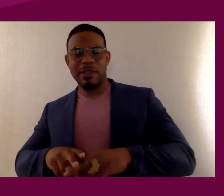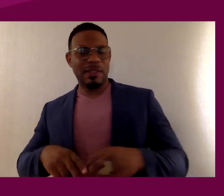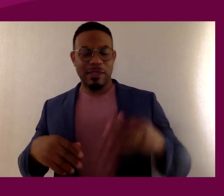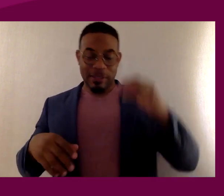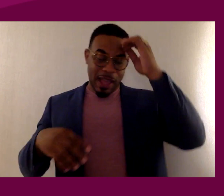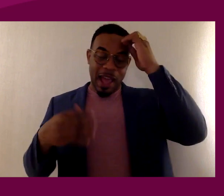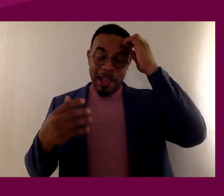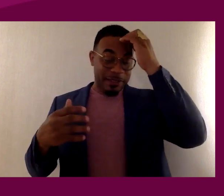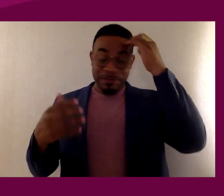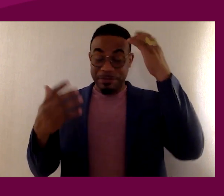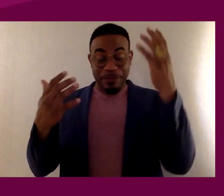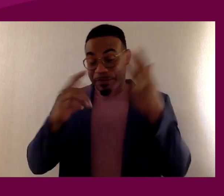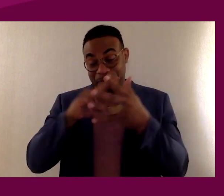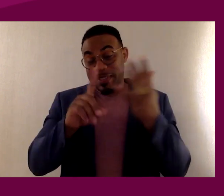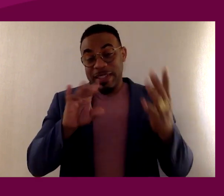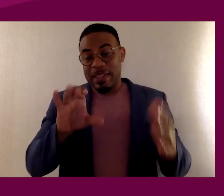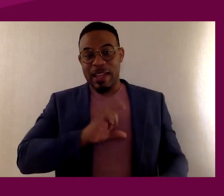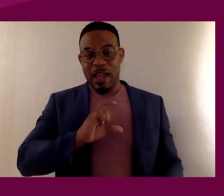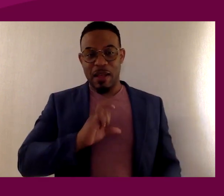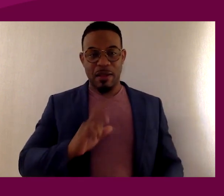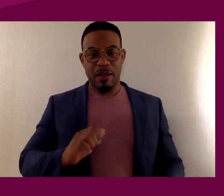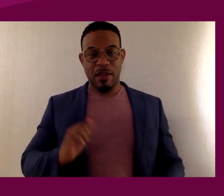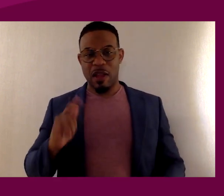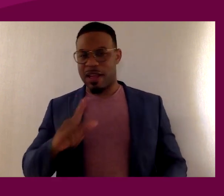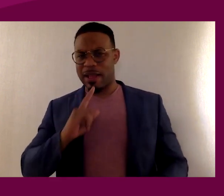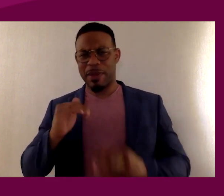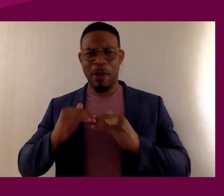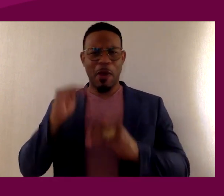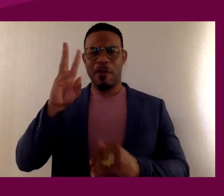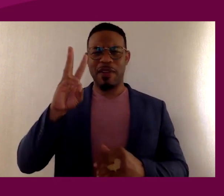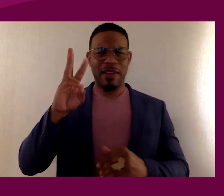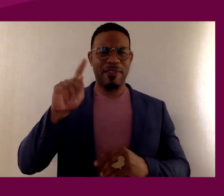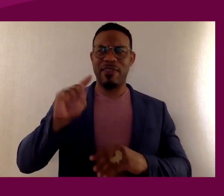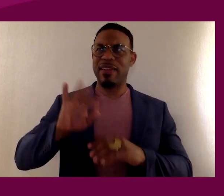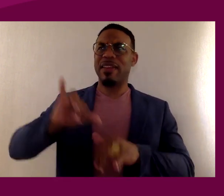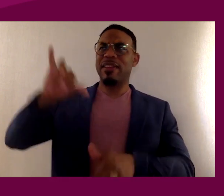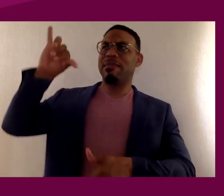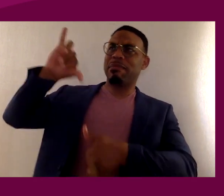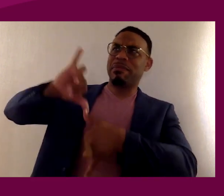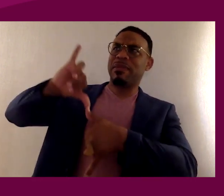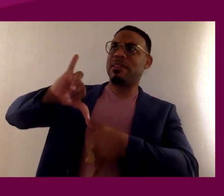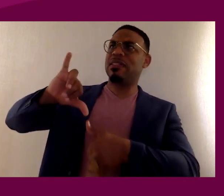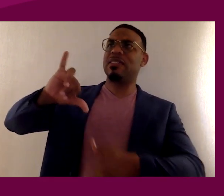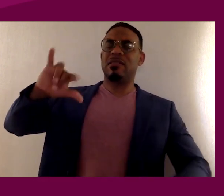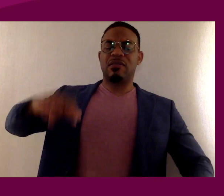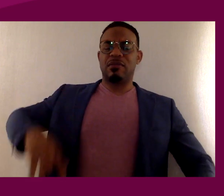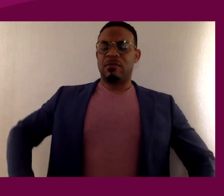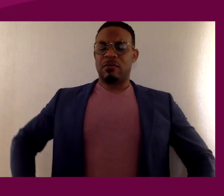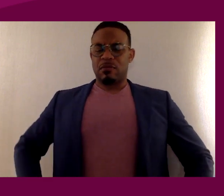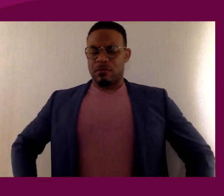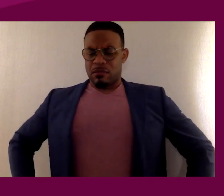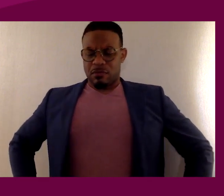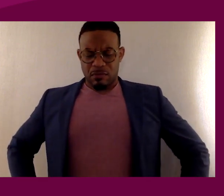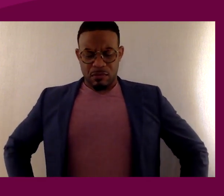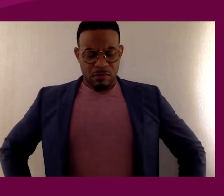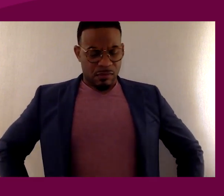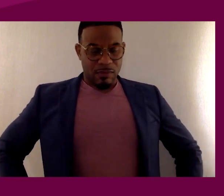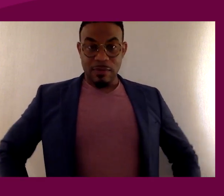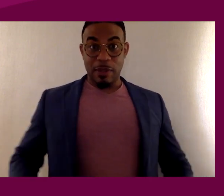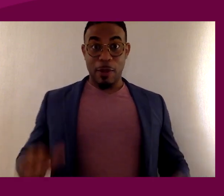deaf people, people in wheelchairs. These D.C. all got to be over 6'5. They're just huge.